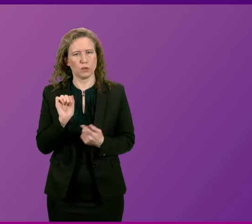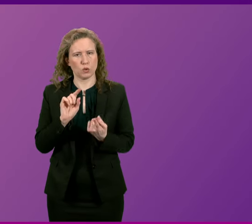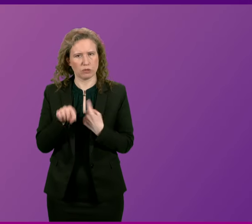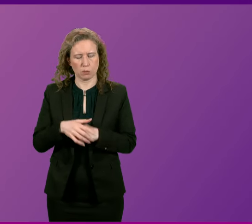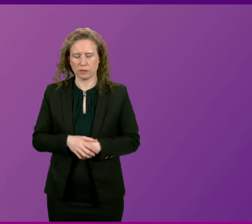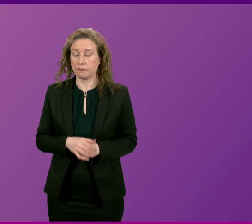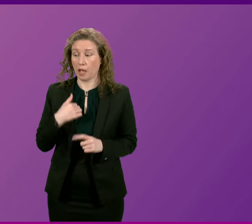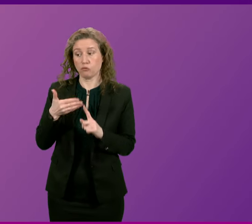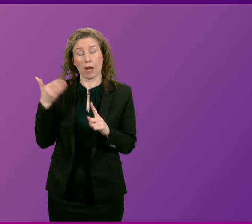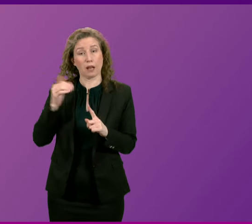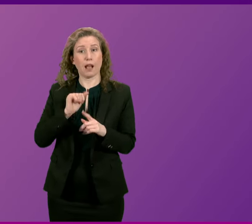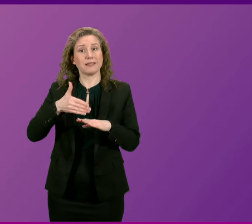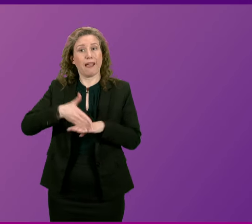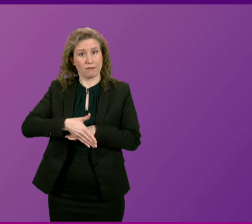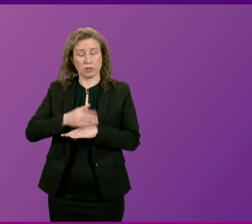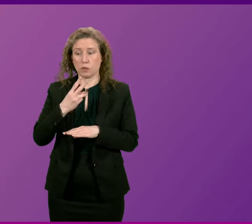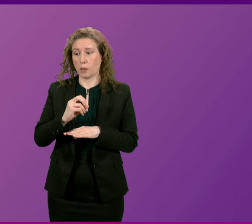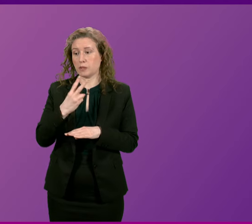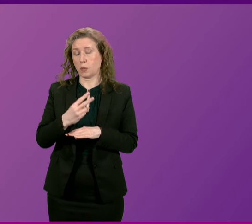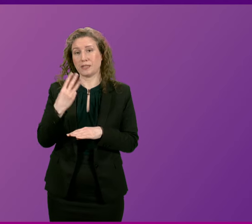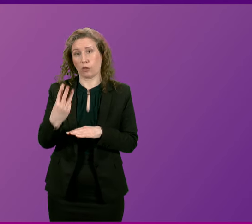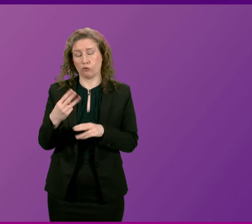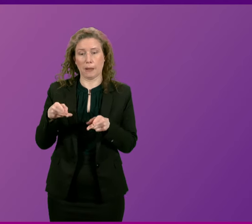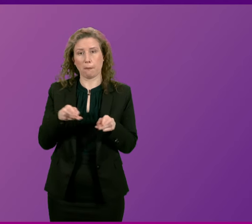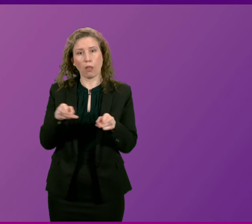I recognise the efforts that have been made with the 2023 “Pathways” report,